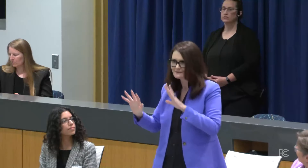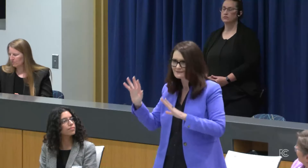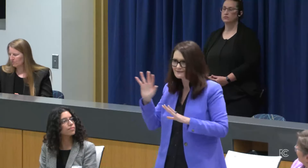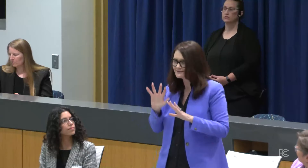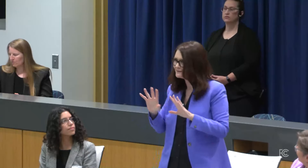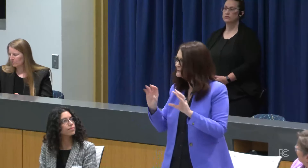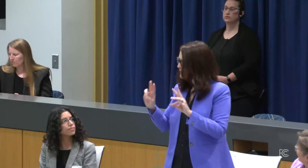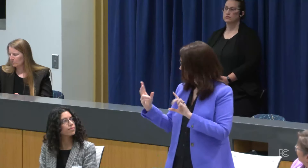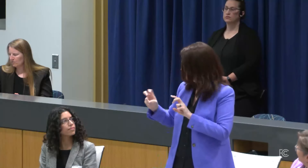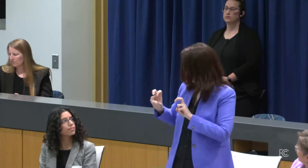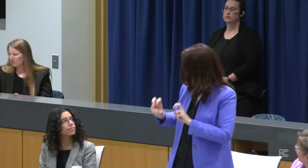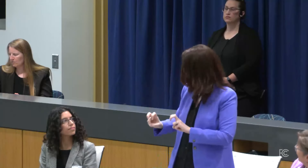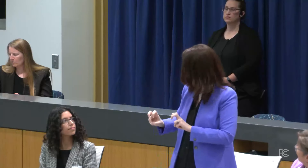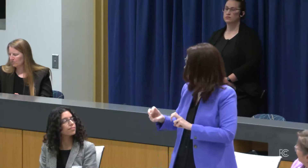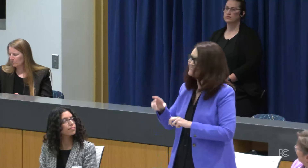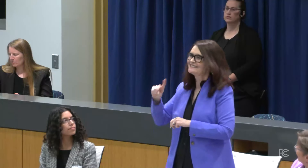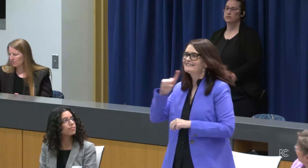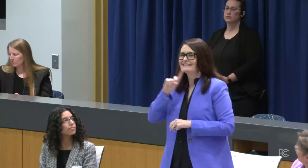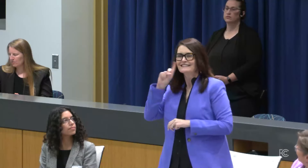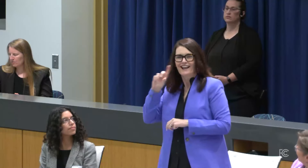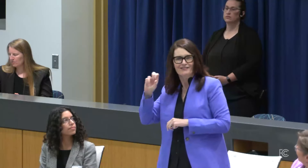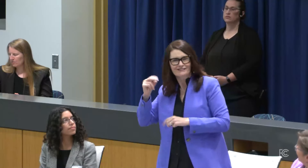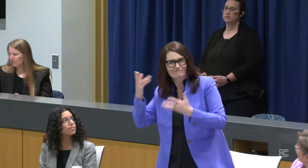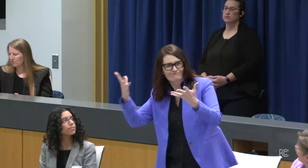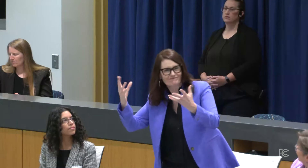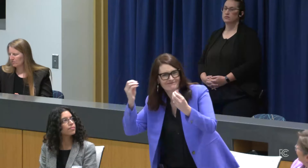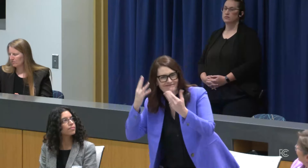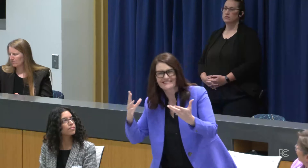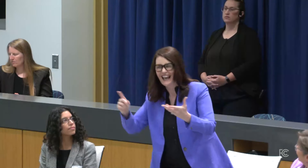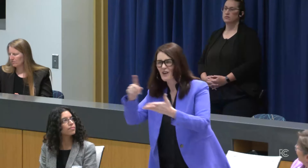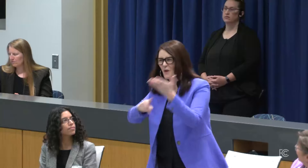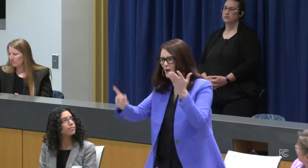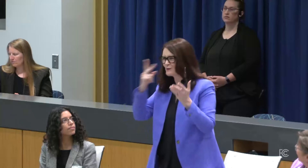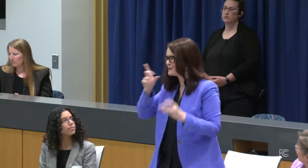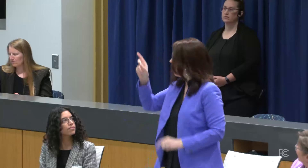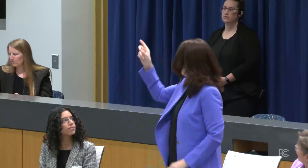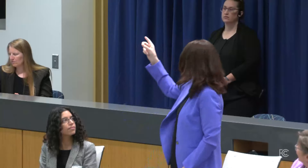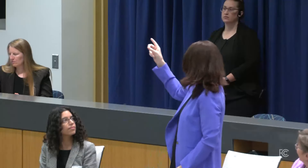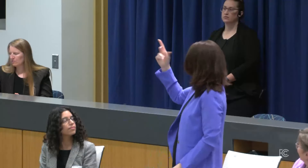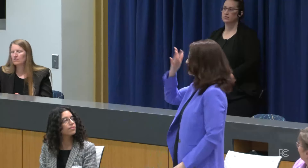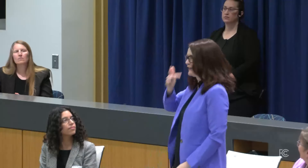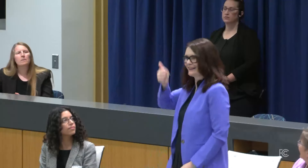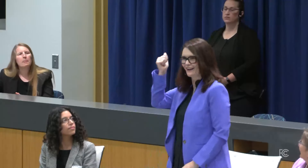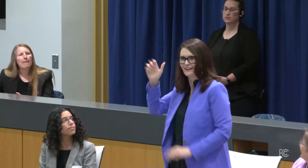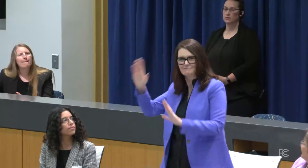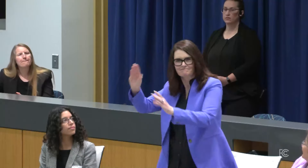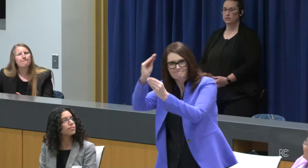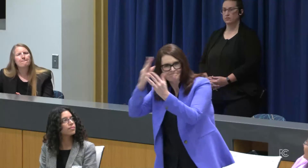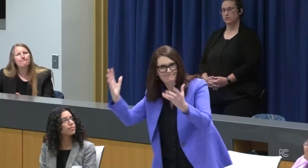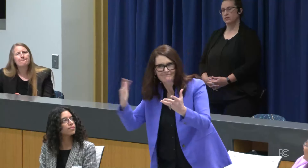WERE COMING FROM THE WHITE HOUSE AS OTHER NEWS OUTLETS DURING THE PANDEMIC AND UNFORTUNATELY WE WERE HAVING DIFFICULTY WITH OUR INTERNET